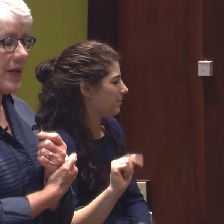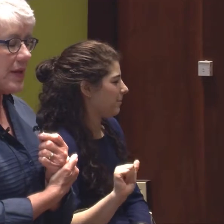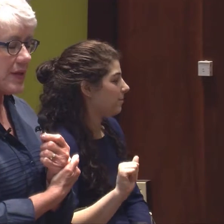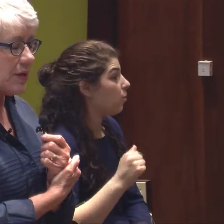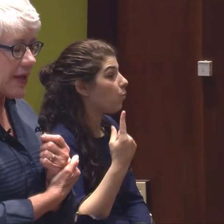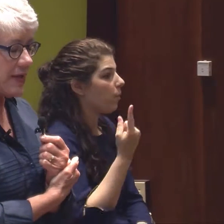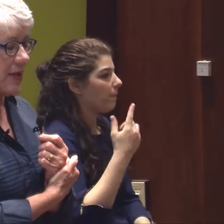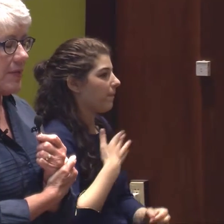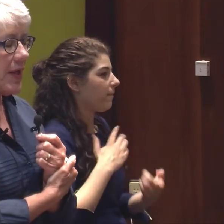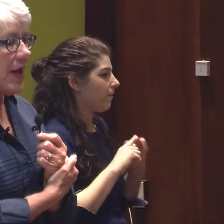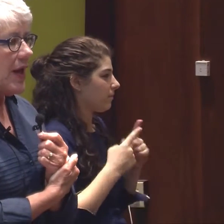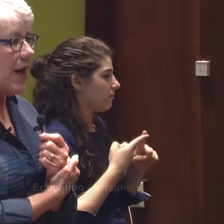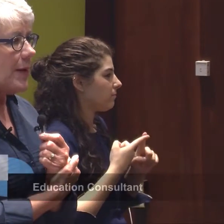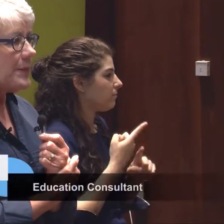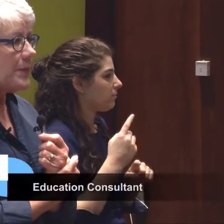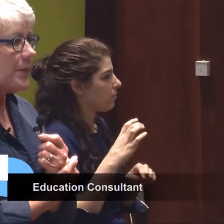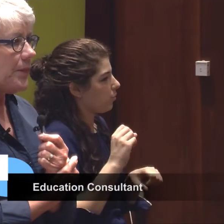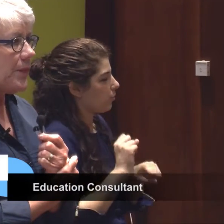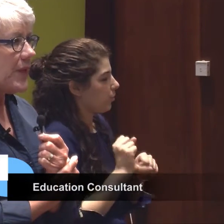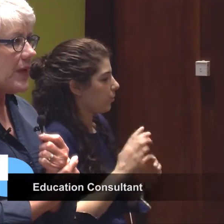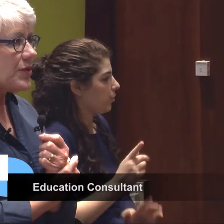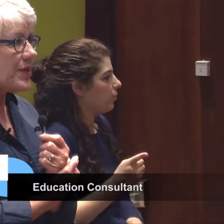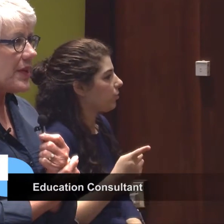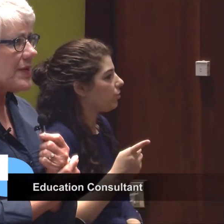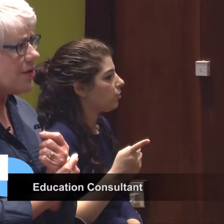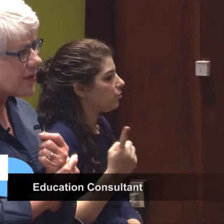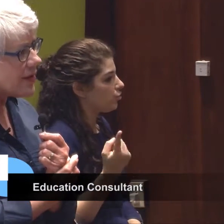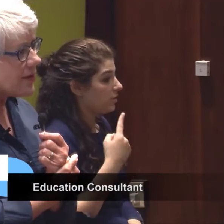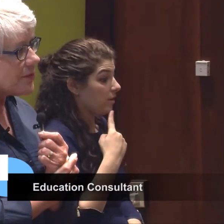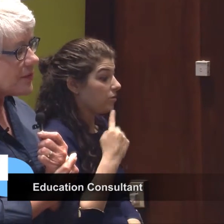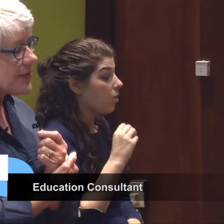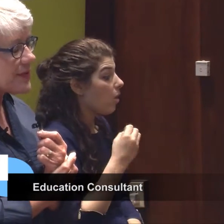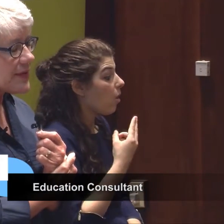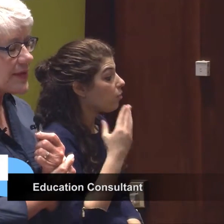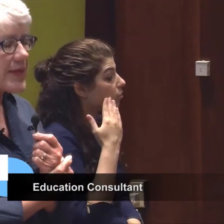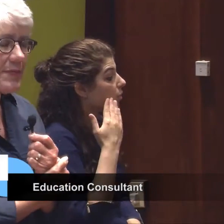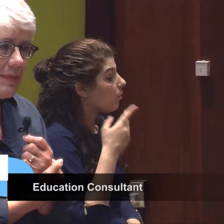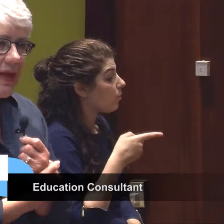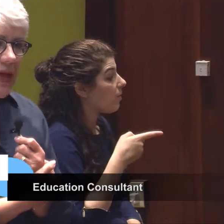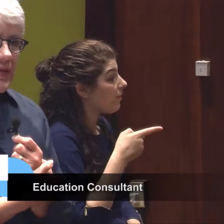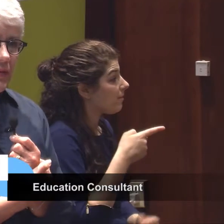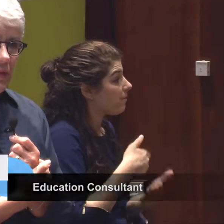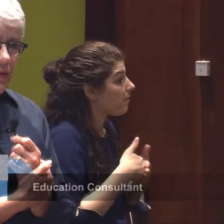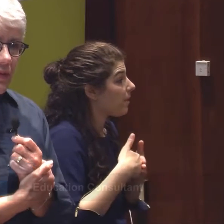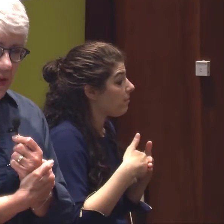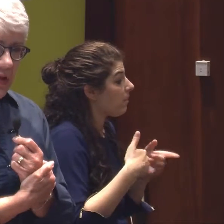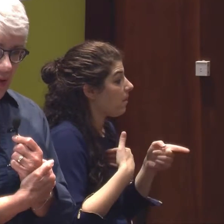think is a great tip, she says, "Oh, you know, since this baby has vision